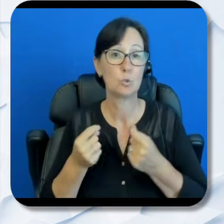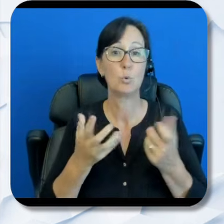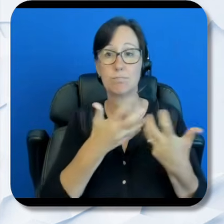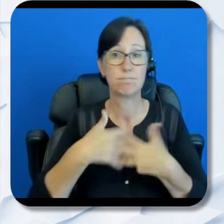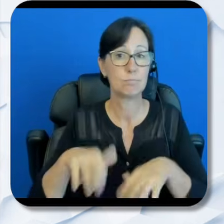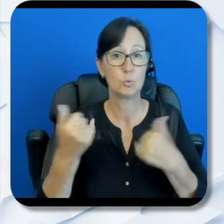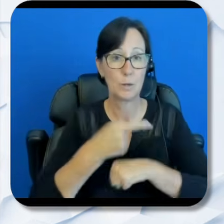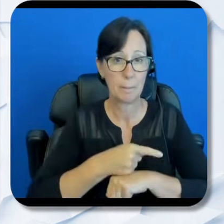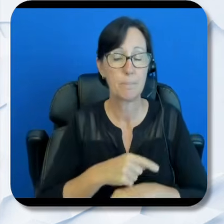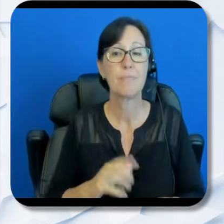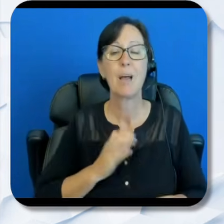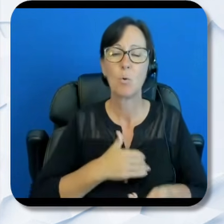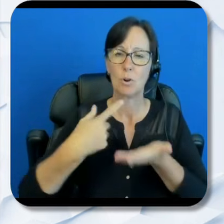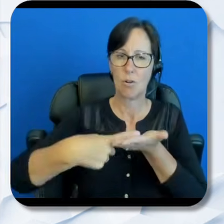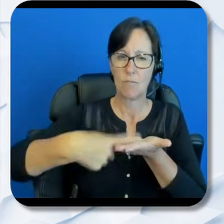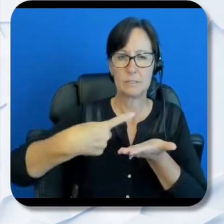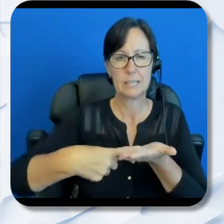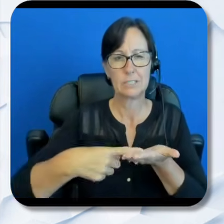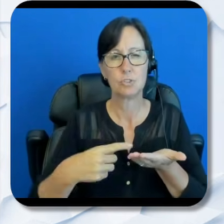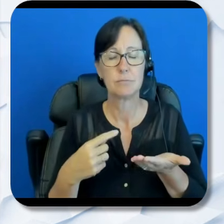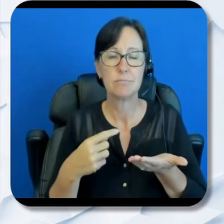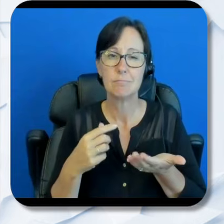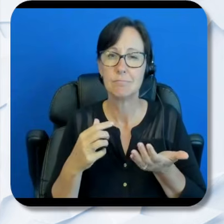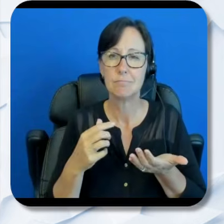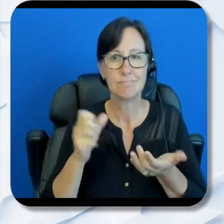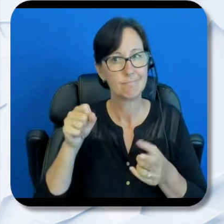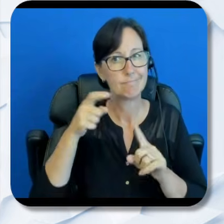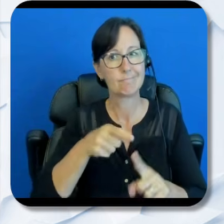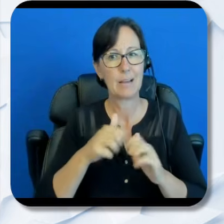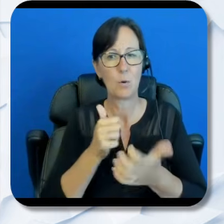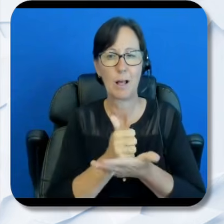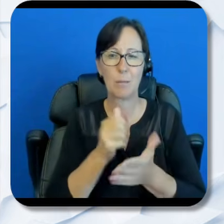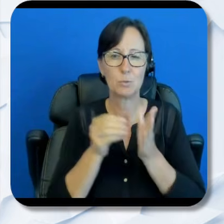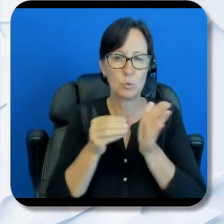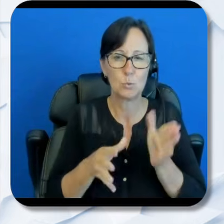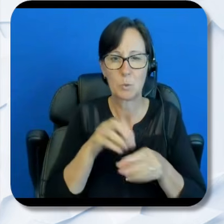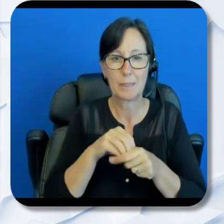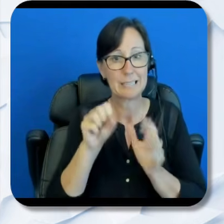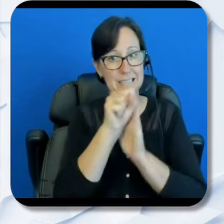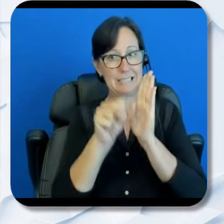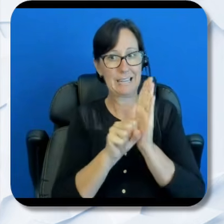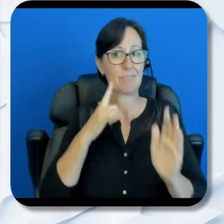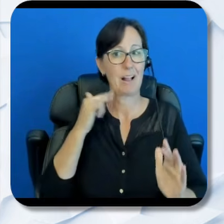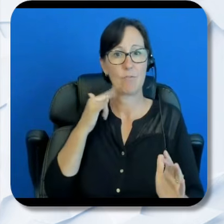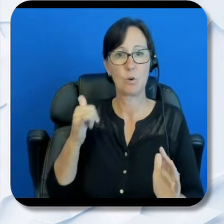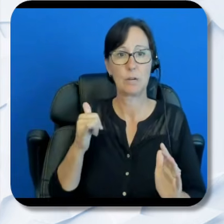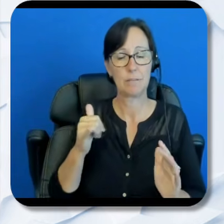as you heard, is about how we can help students in our state who are homeless. As many of you know,